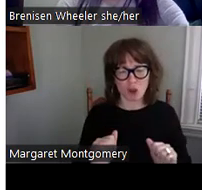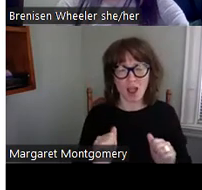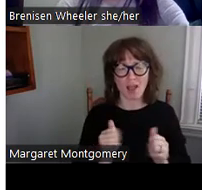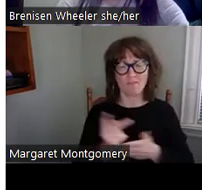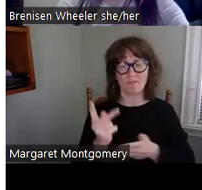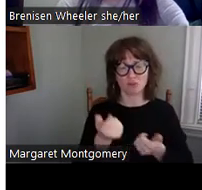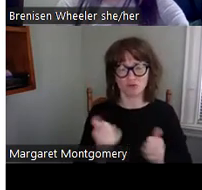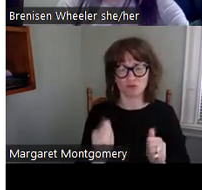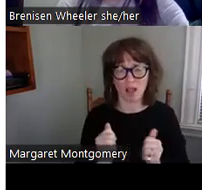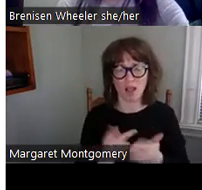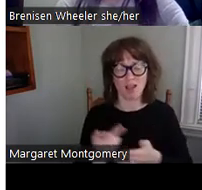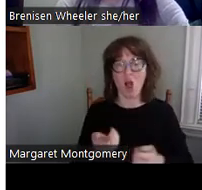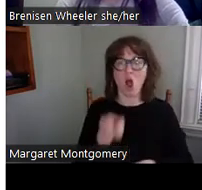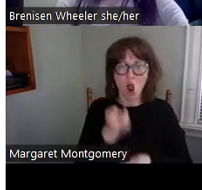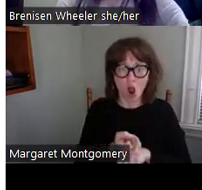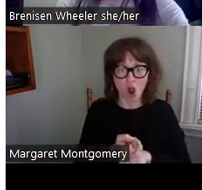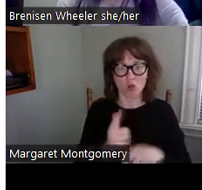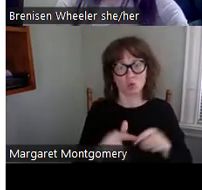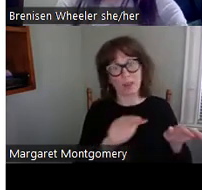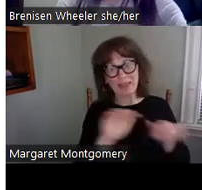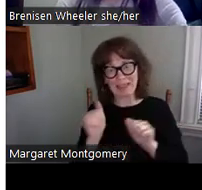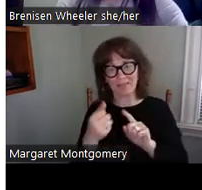and immediately. 13:09:50 So it's important for us to know